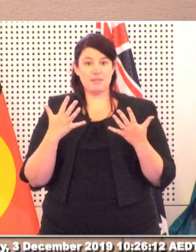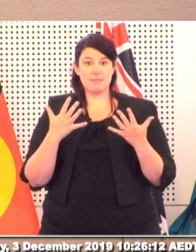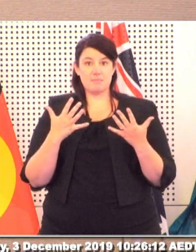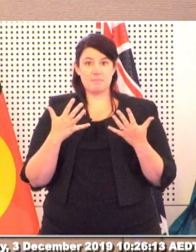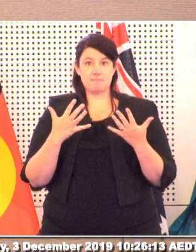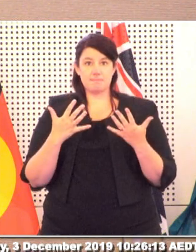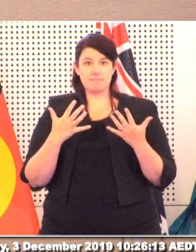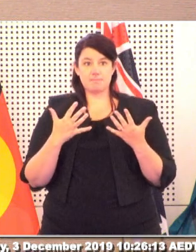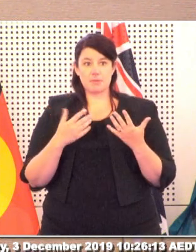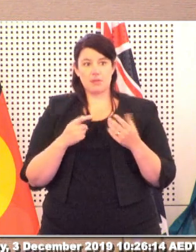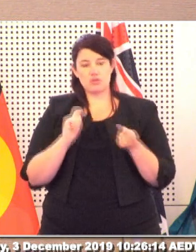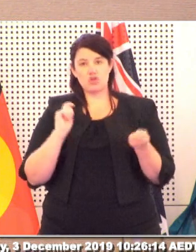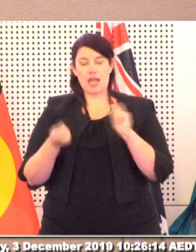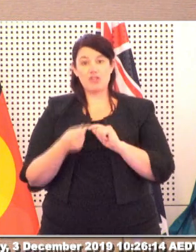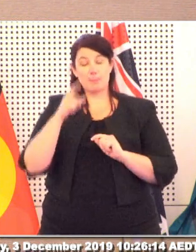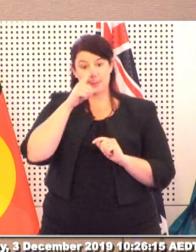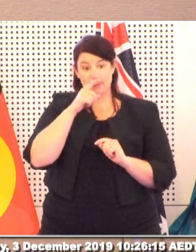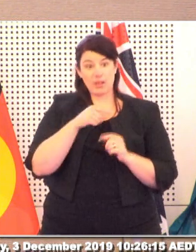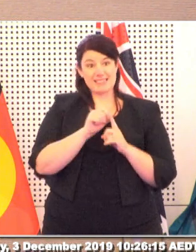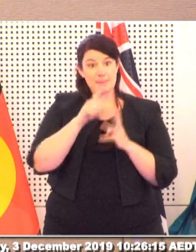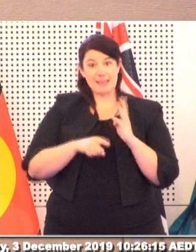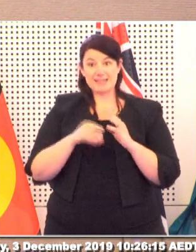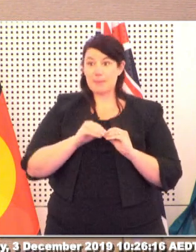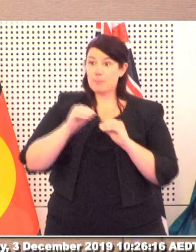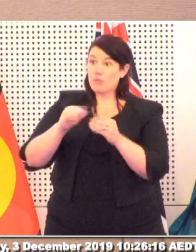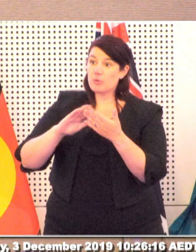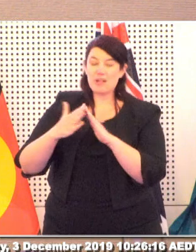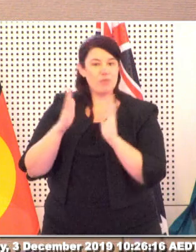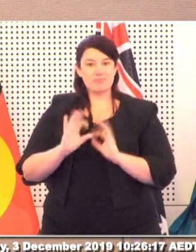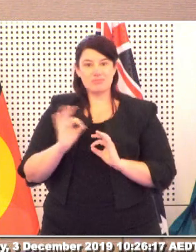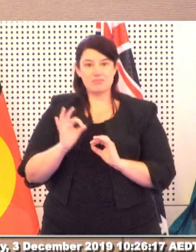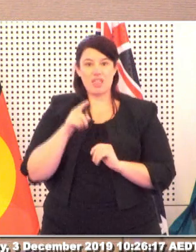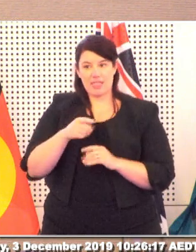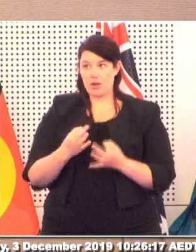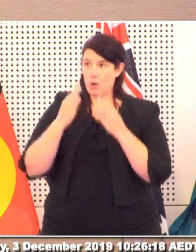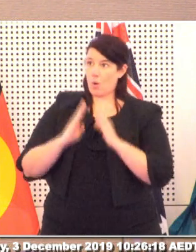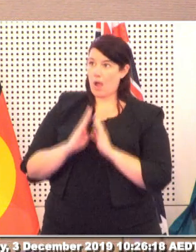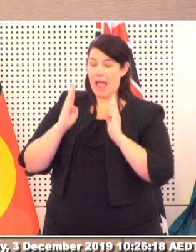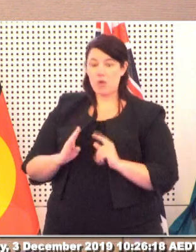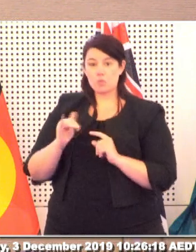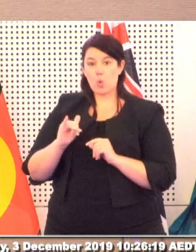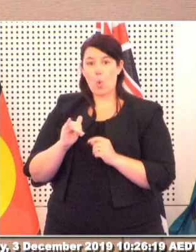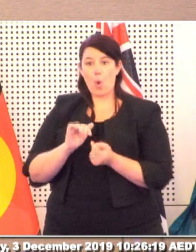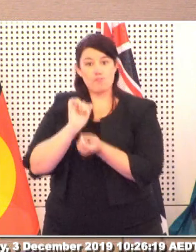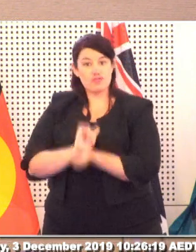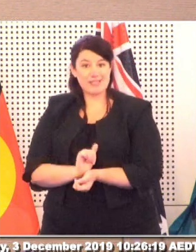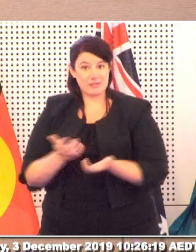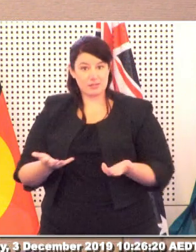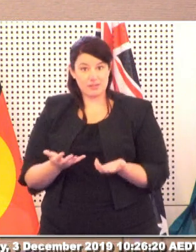are homeless or incarcerated in prisons. Now, it is hard to draw a direct line between deinstitutionalisation and that.